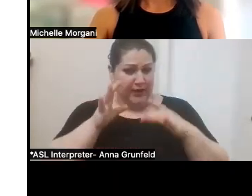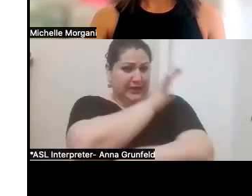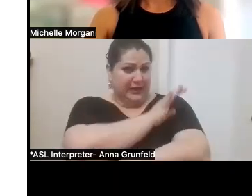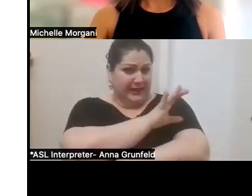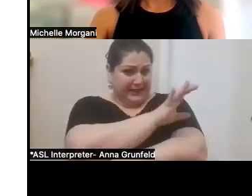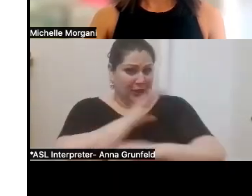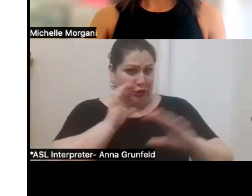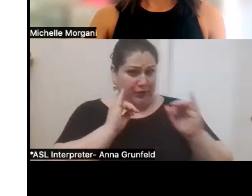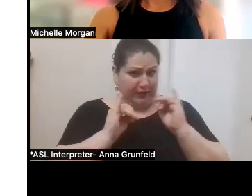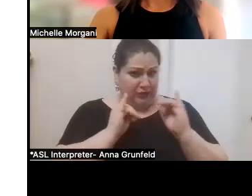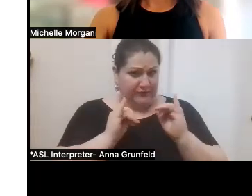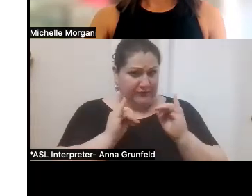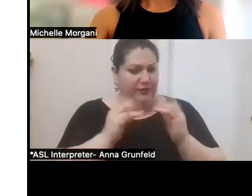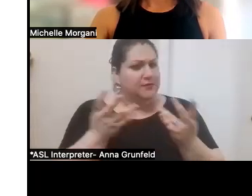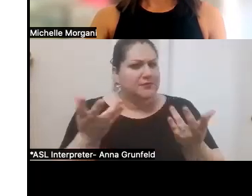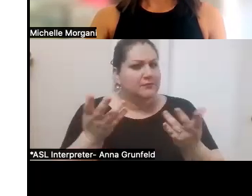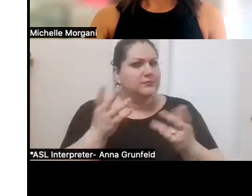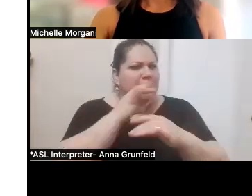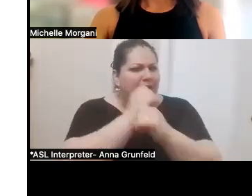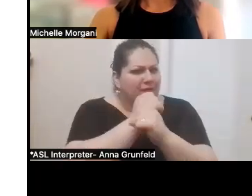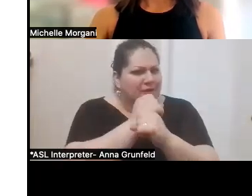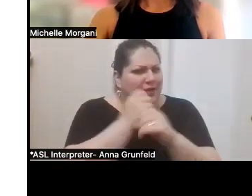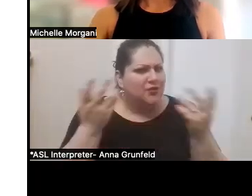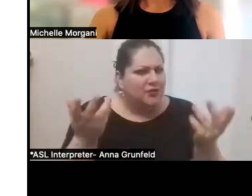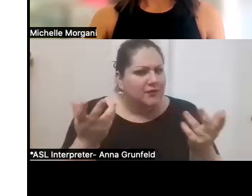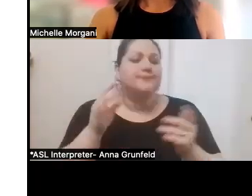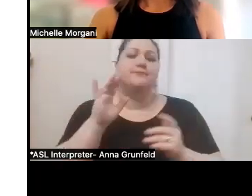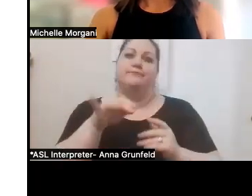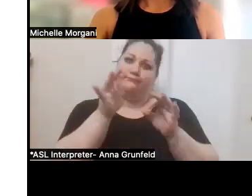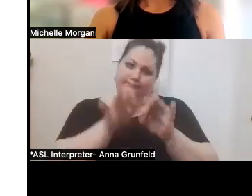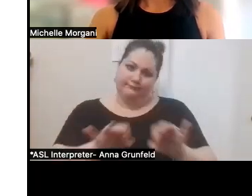And that is a very important issue that needs to be addressed.